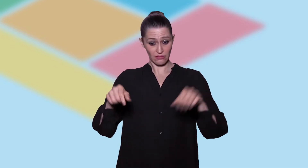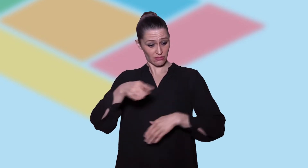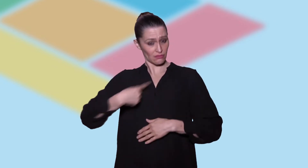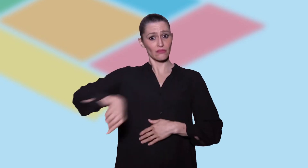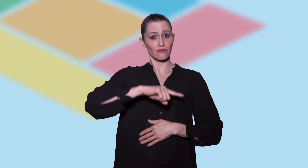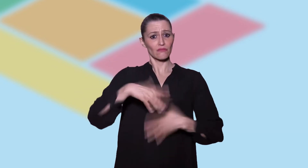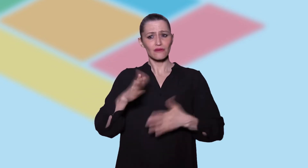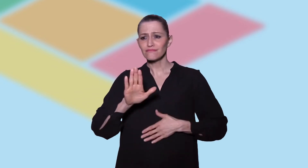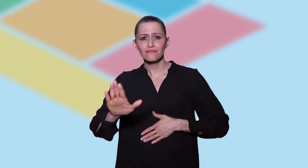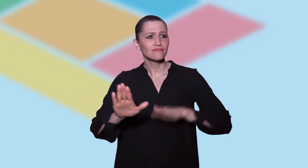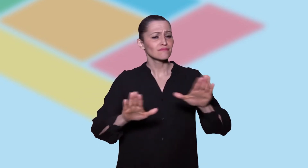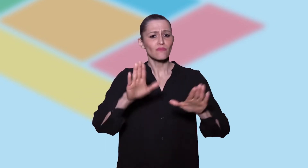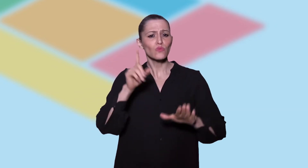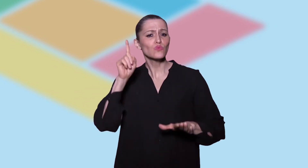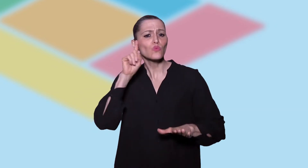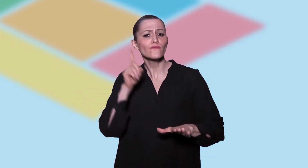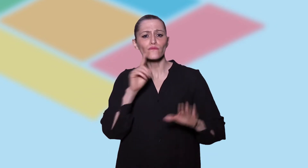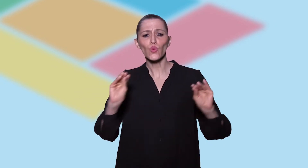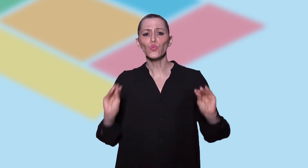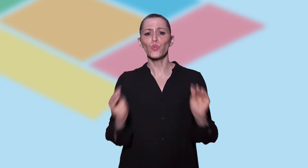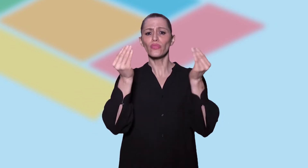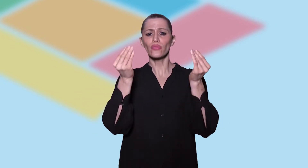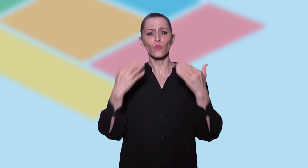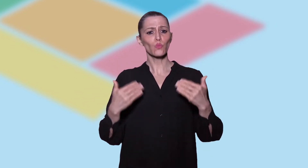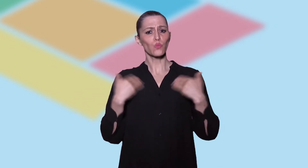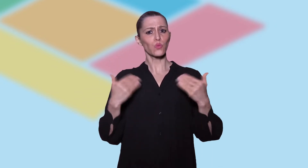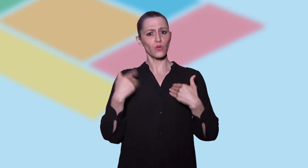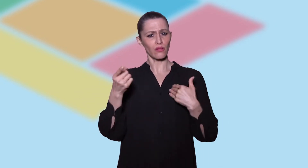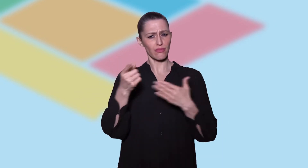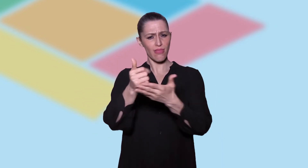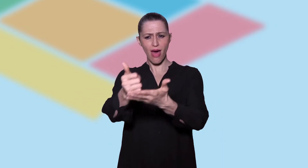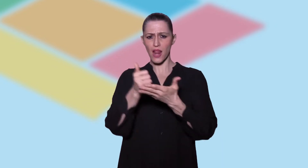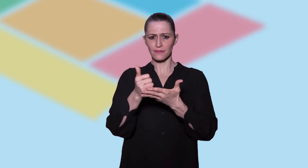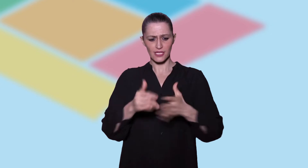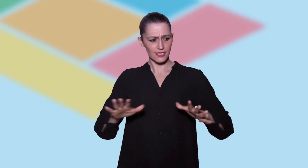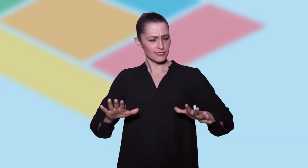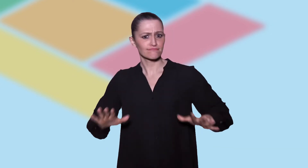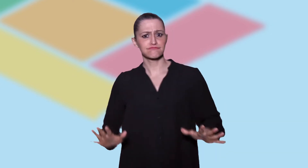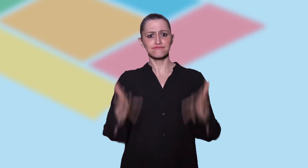Can our Deaf youth advance living standards of